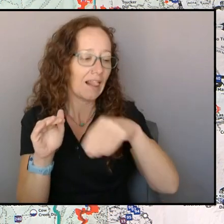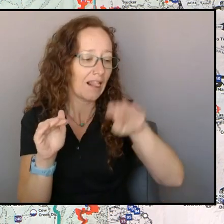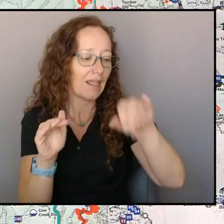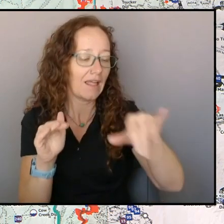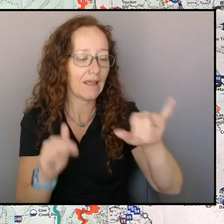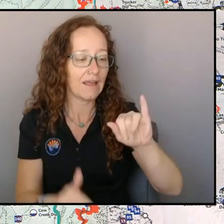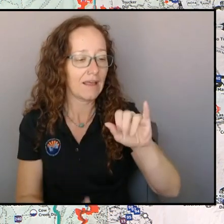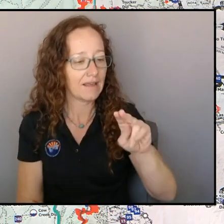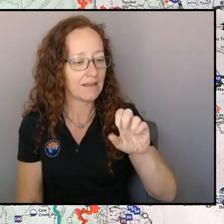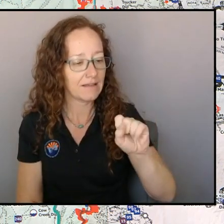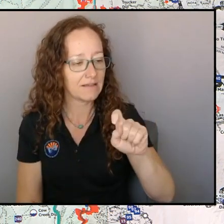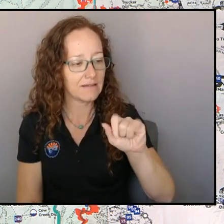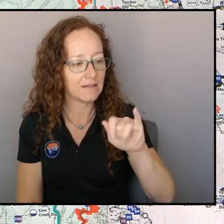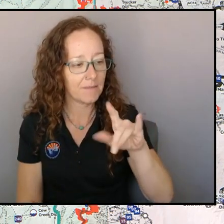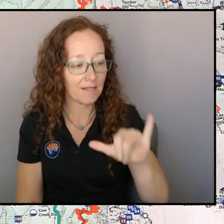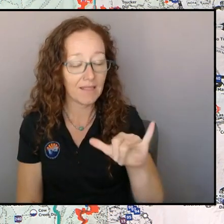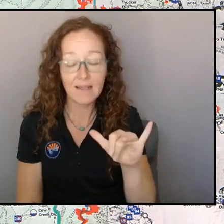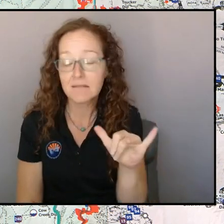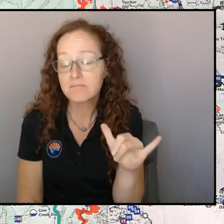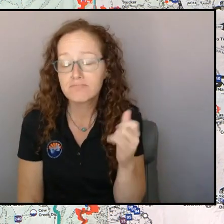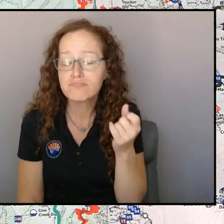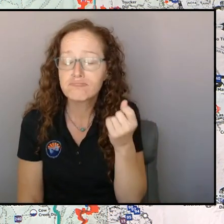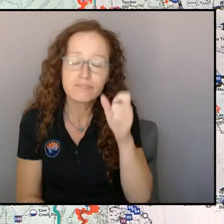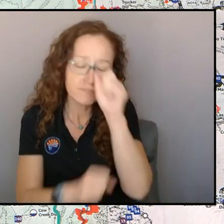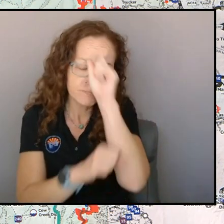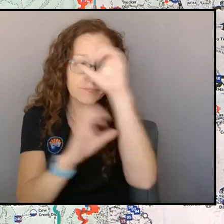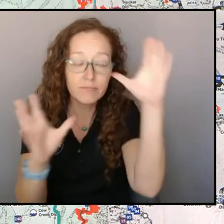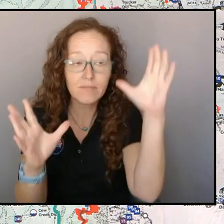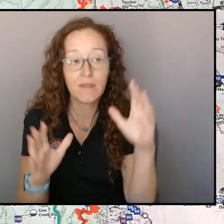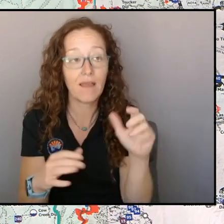is tired just like I am. Air wants to lay down. Air wants to